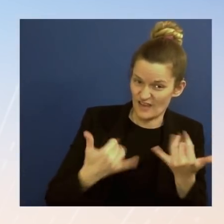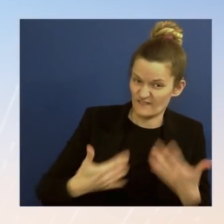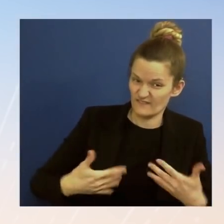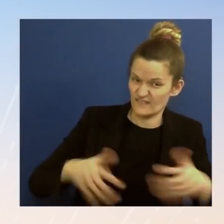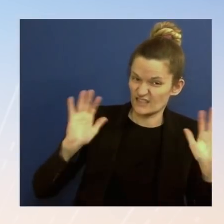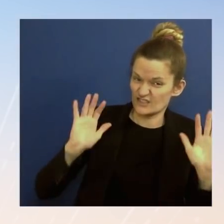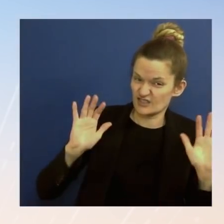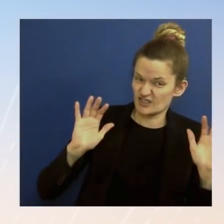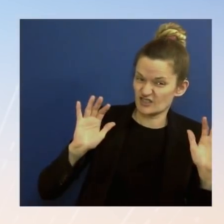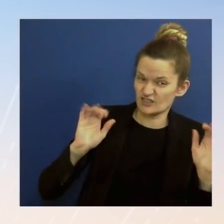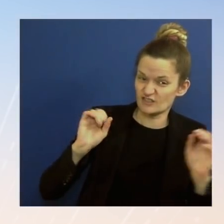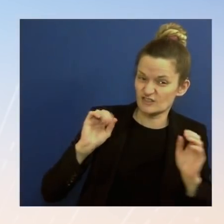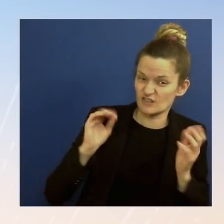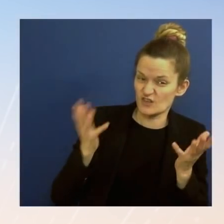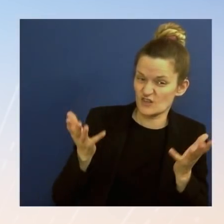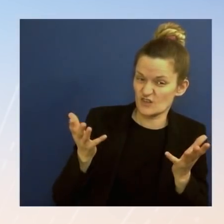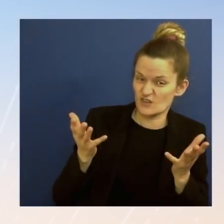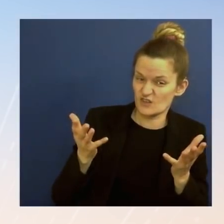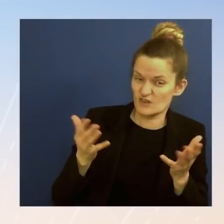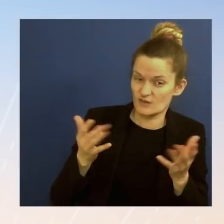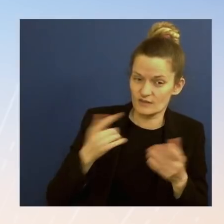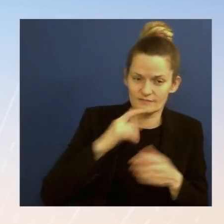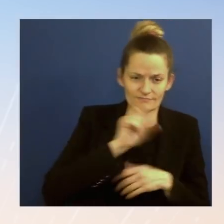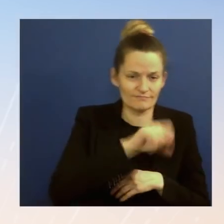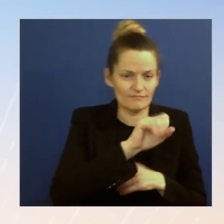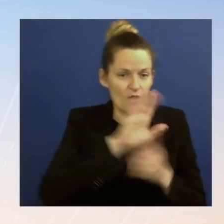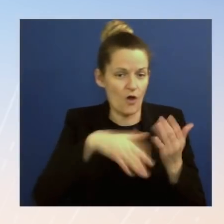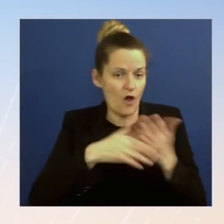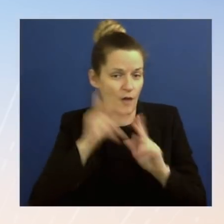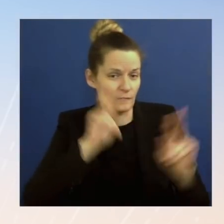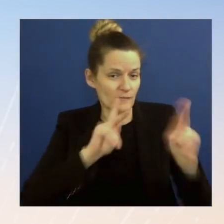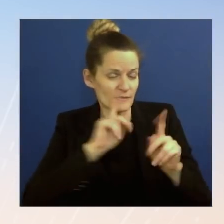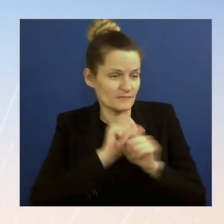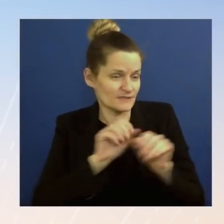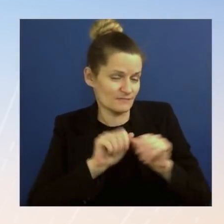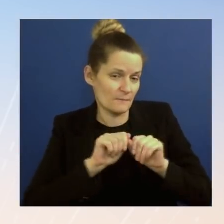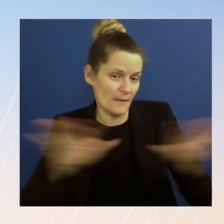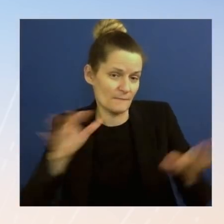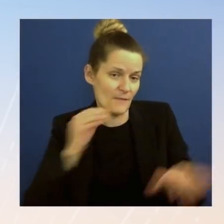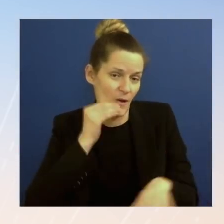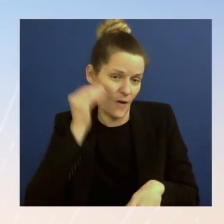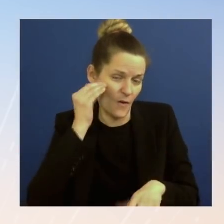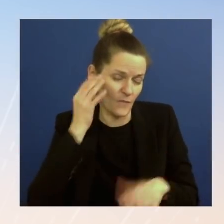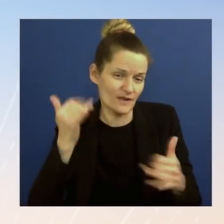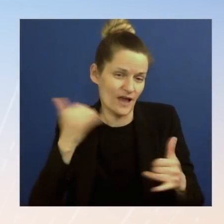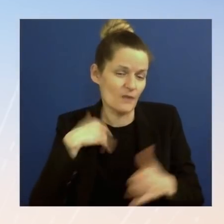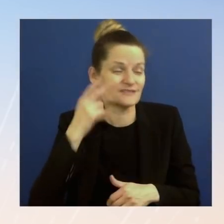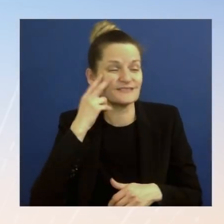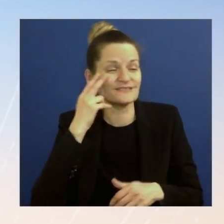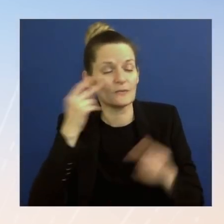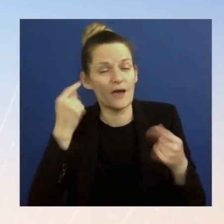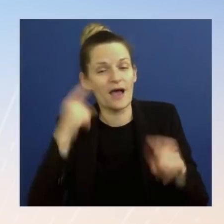ahead with diplomacy around the deal. We continue to believe that, you know, obviously,